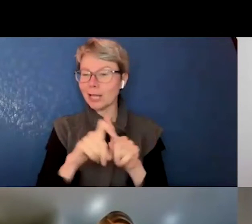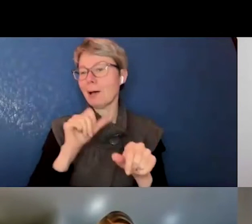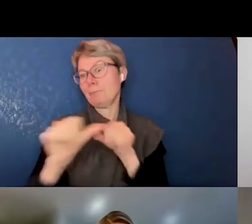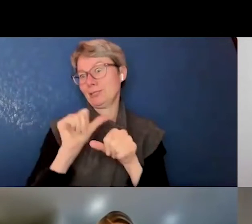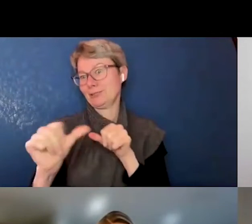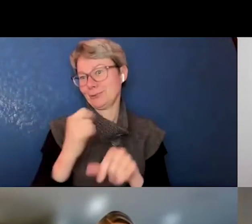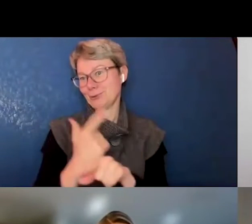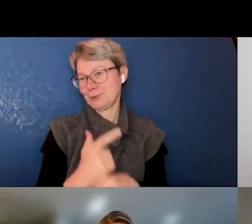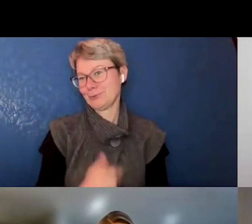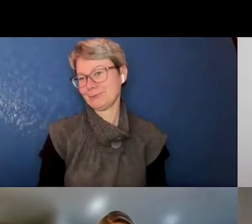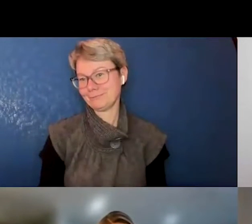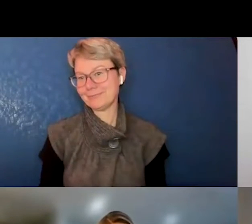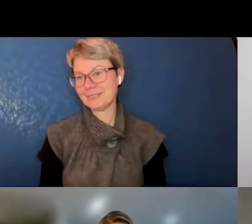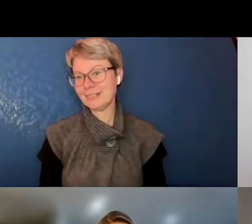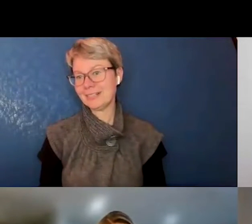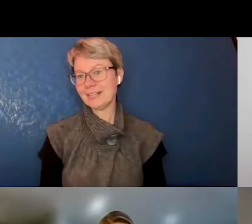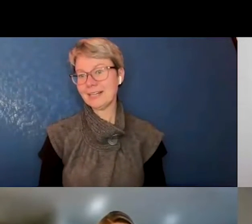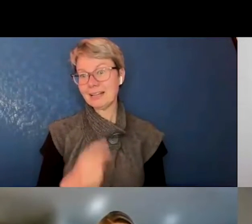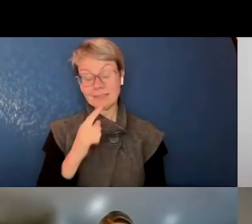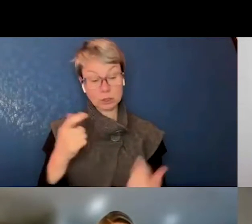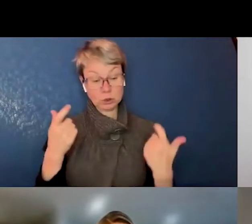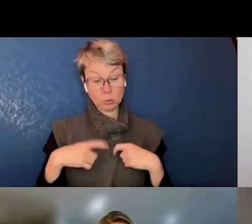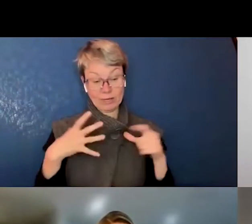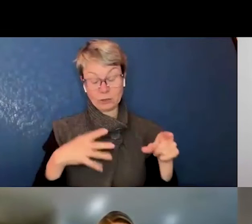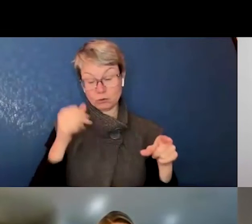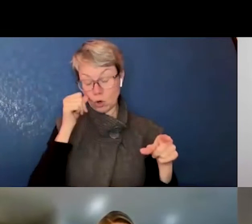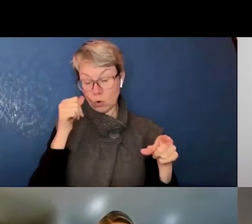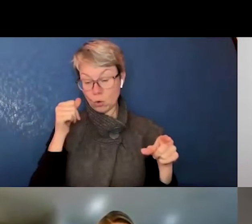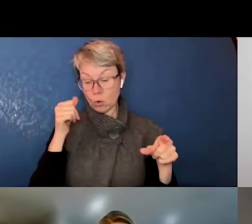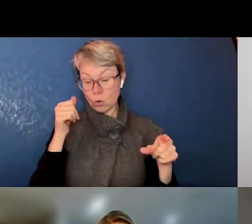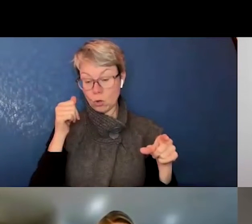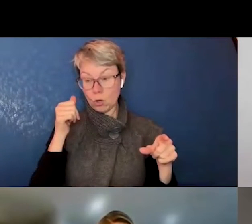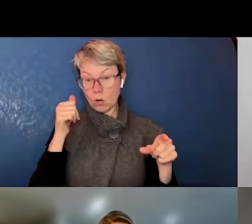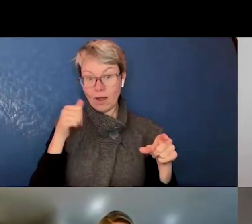think a lot what I think soci social workers need to know is that we're not we don't not like you um